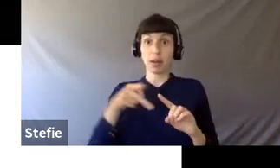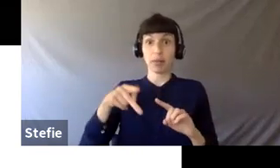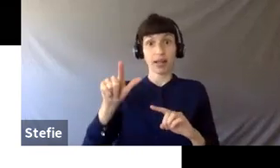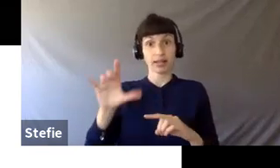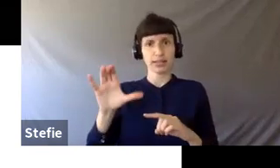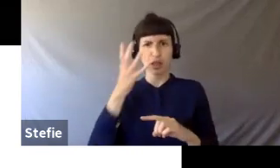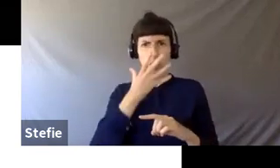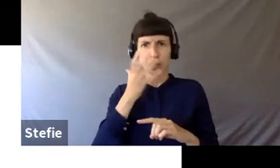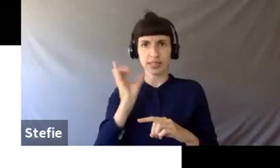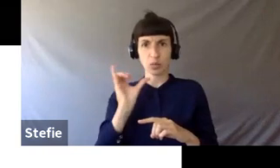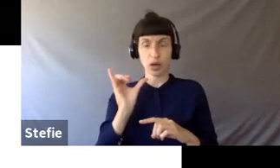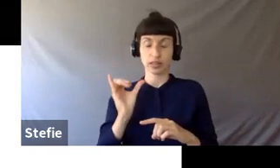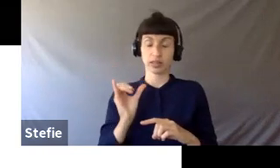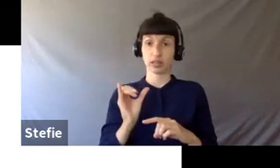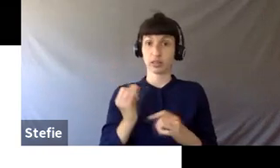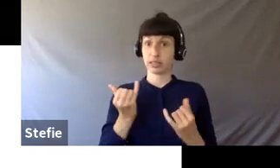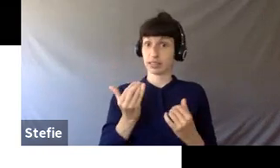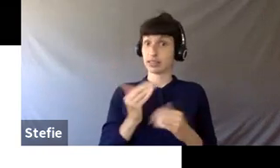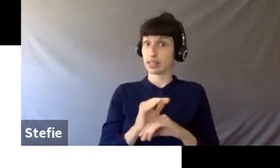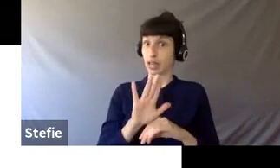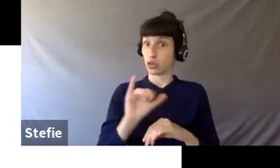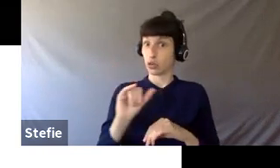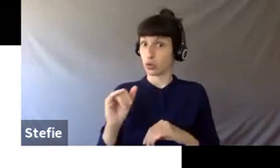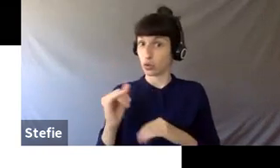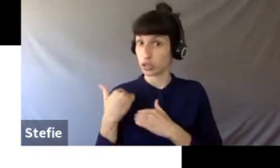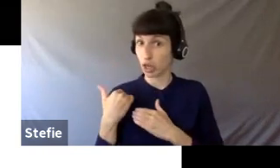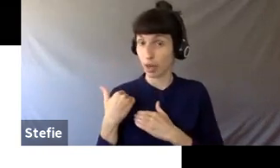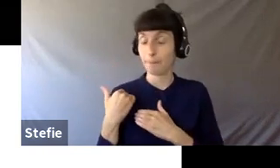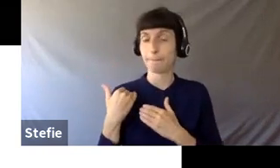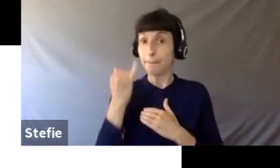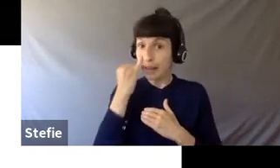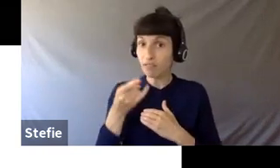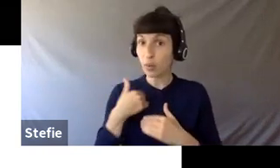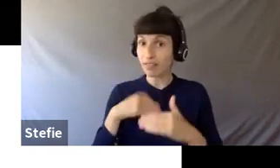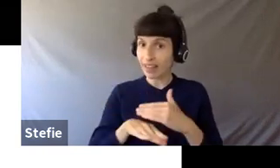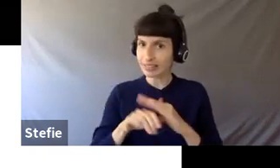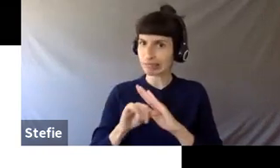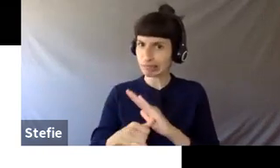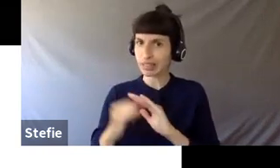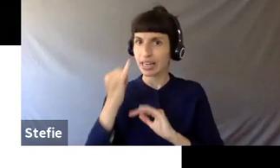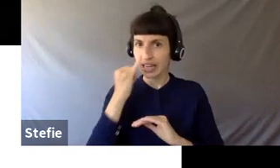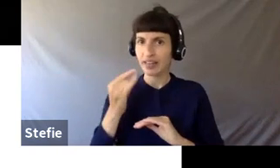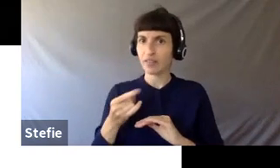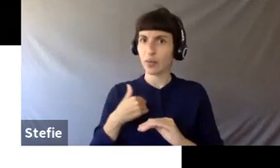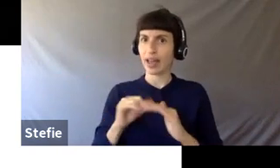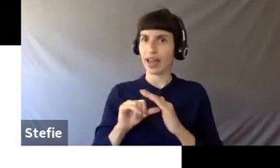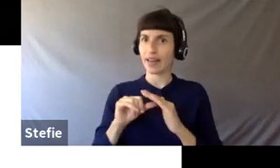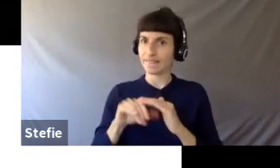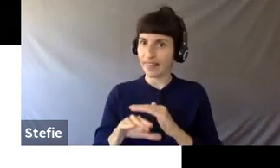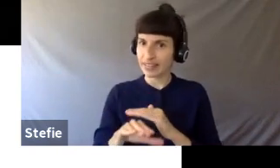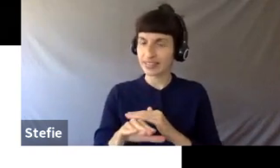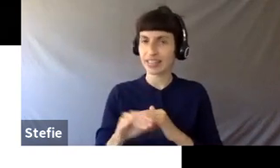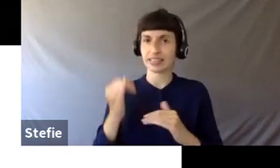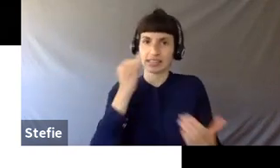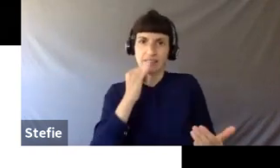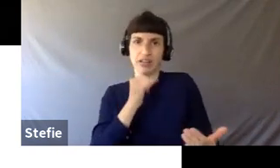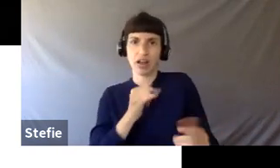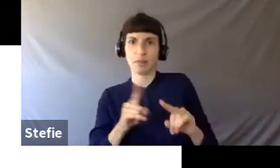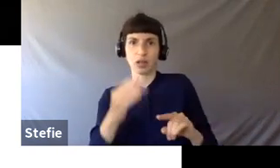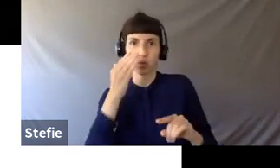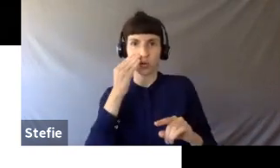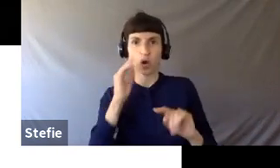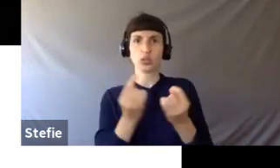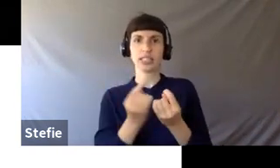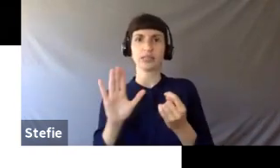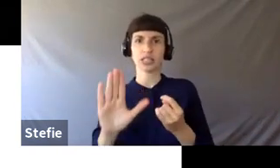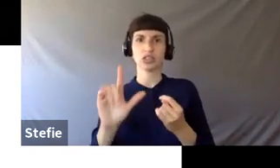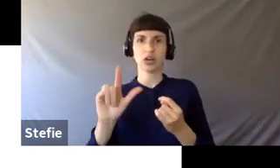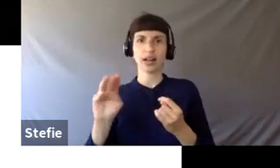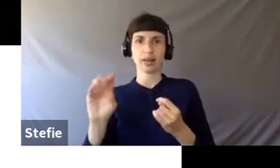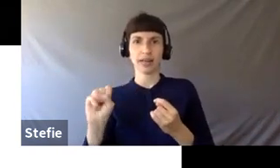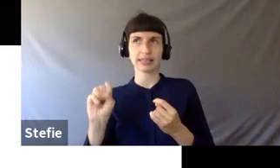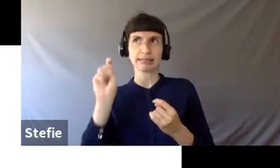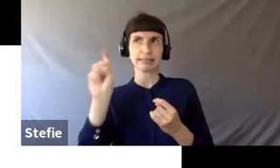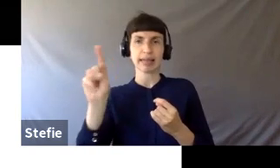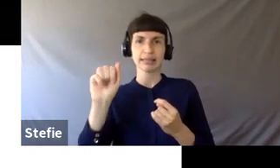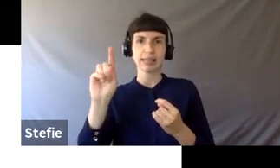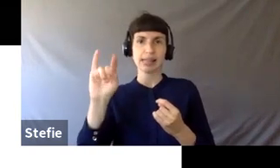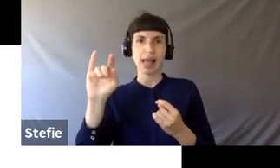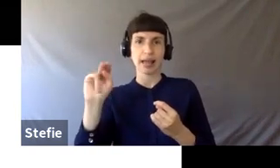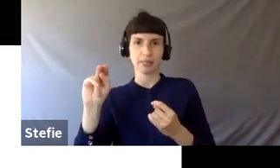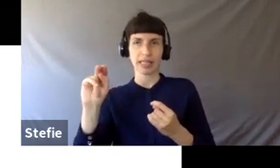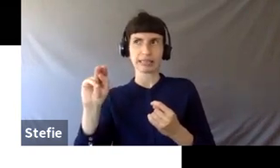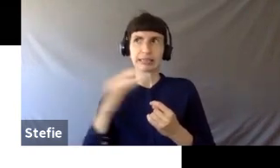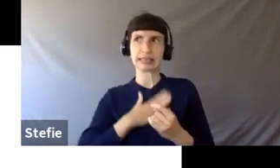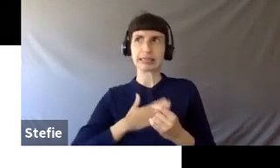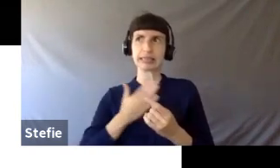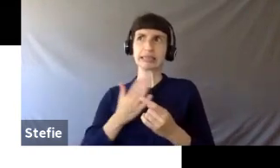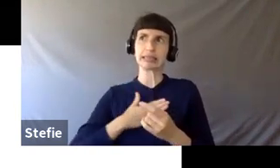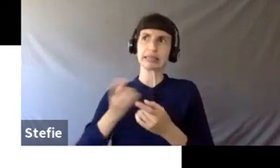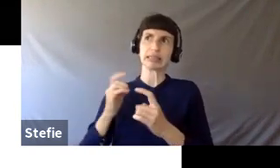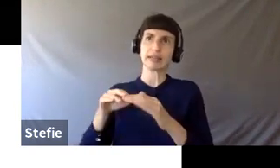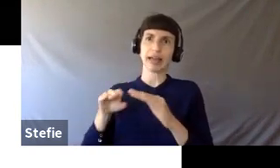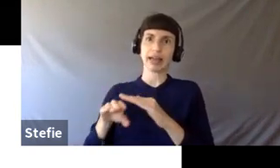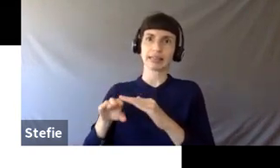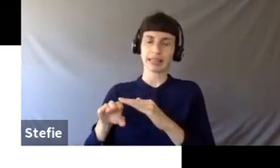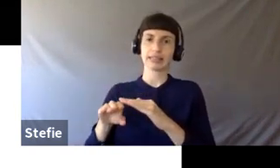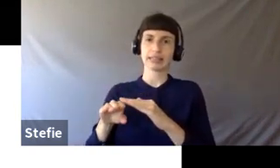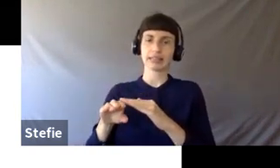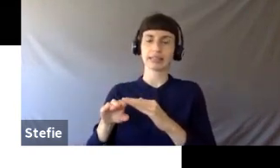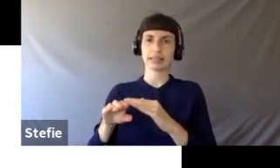Tonight, please try to access your district's selective learning management system.